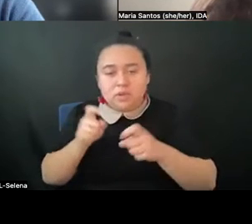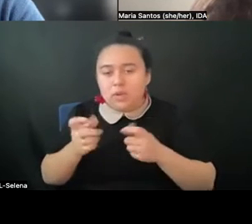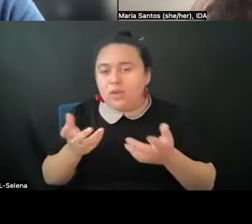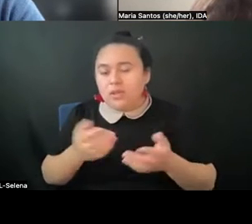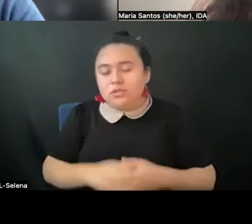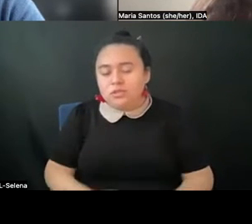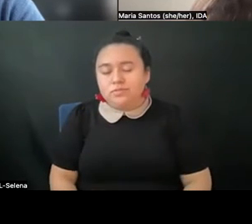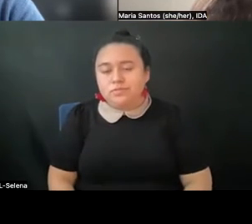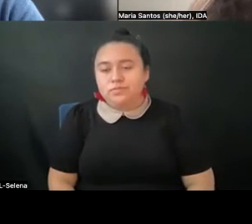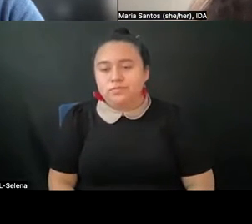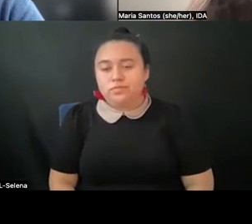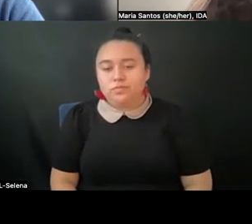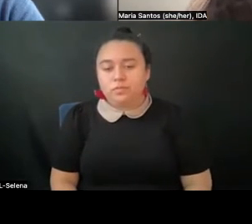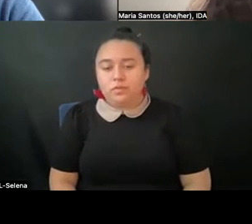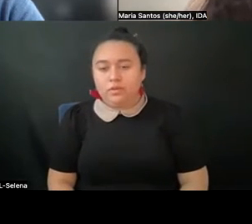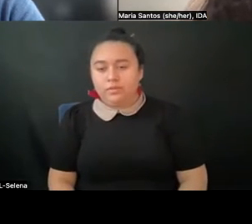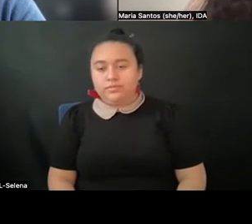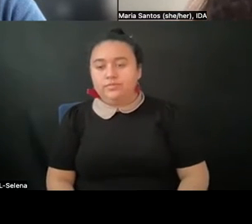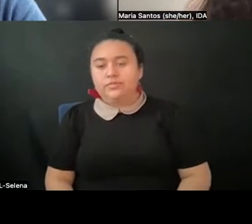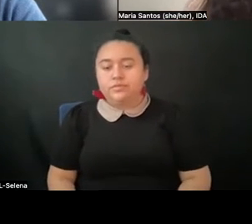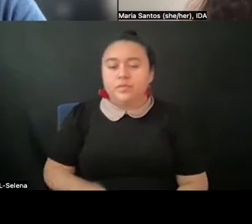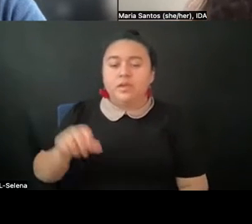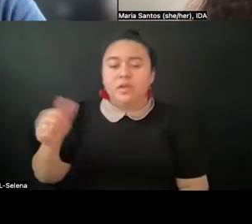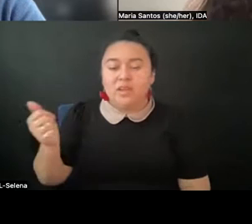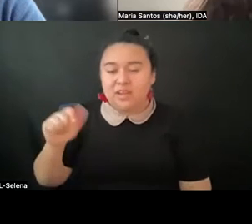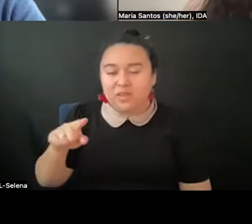possible donations. There was this other question previously.